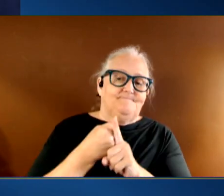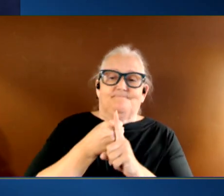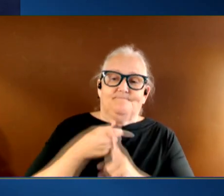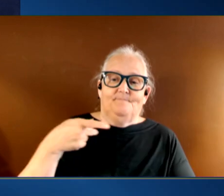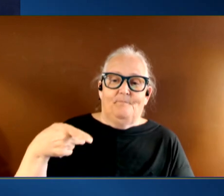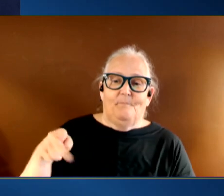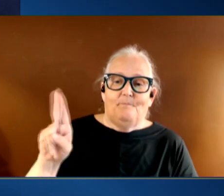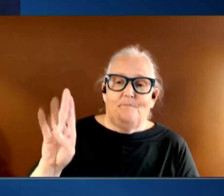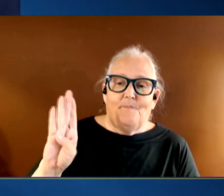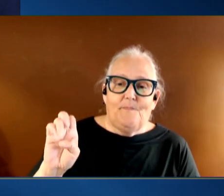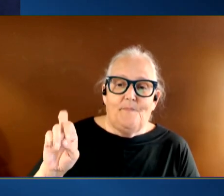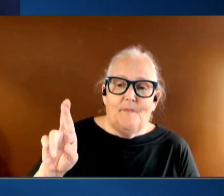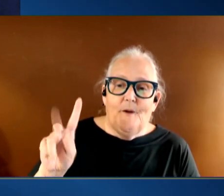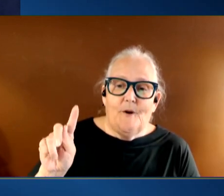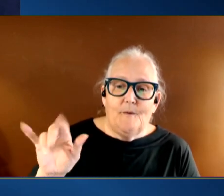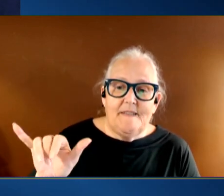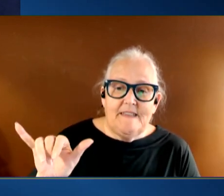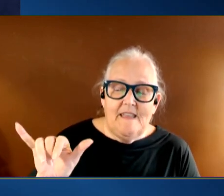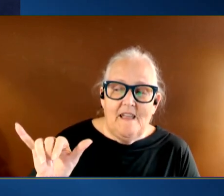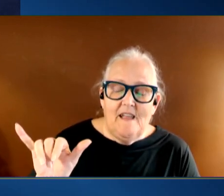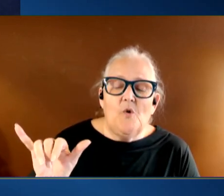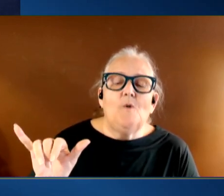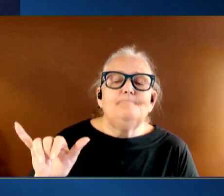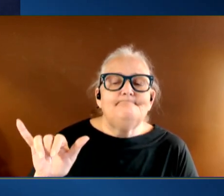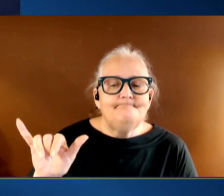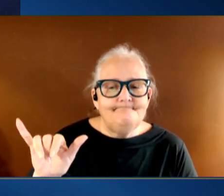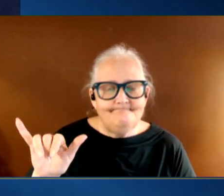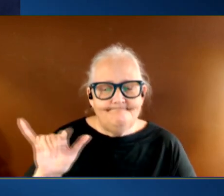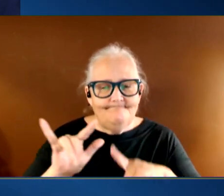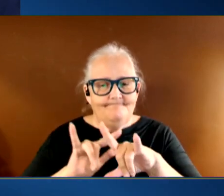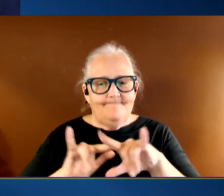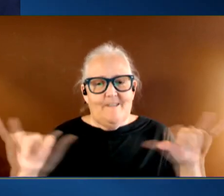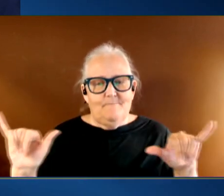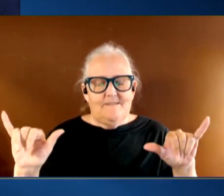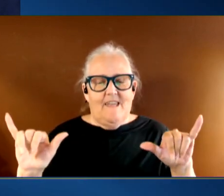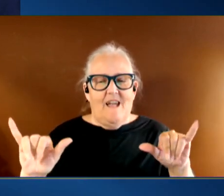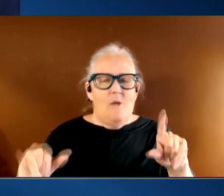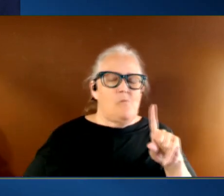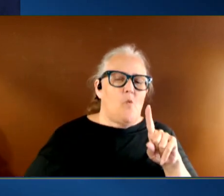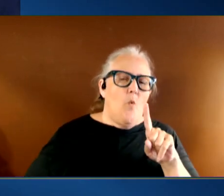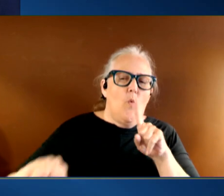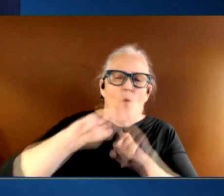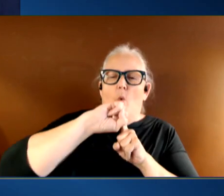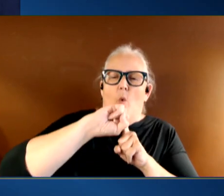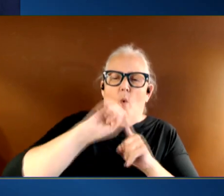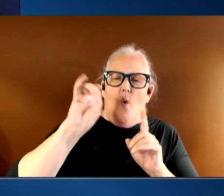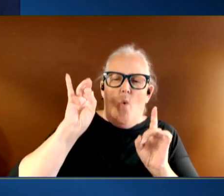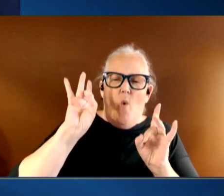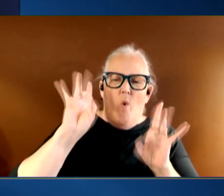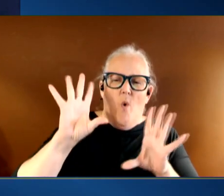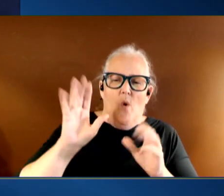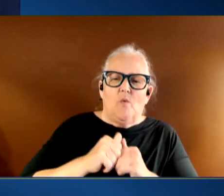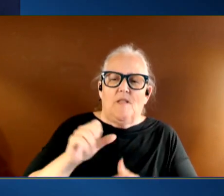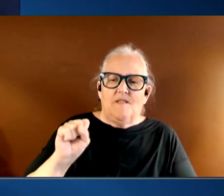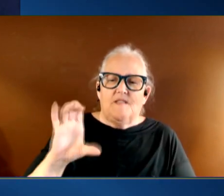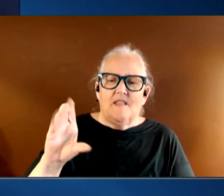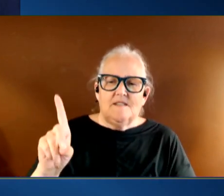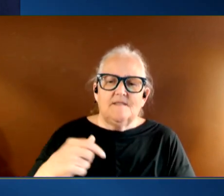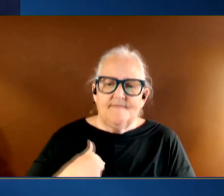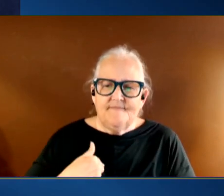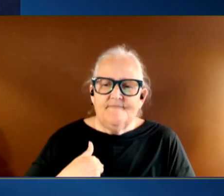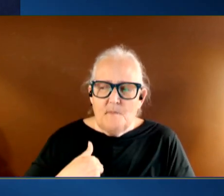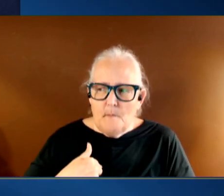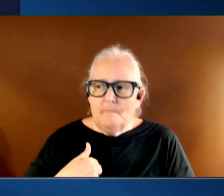the onset of the worst parts of sickle cell. So, I've been taken care of by every hospital in this